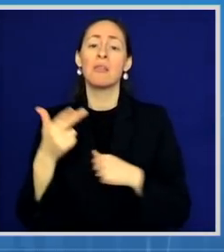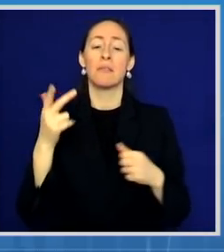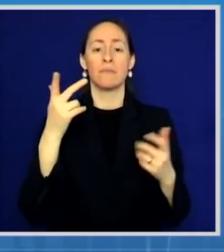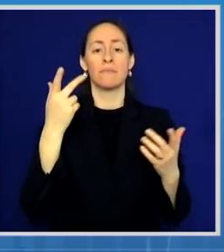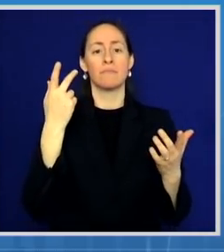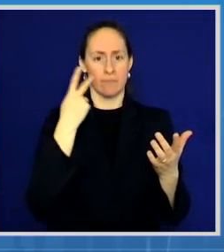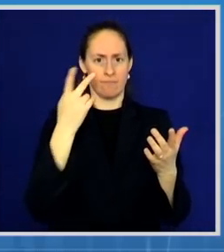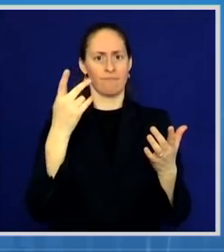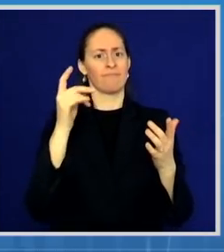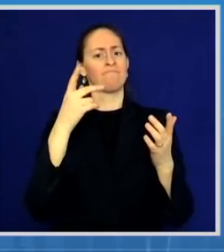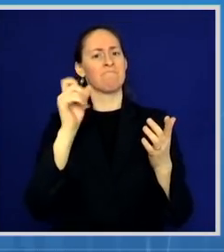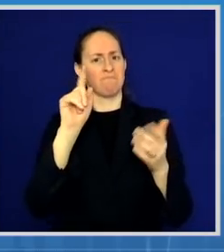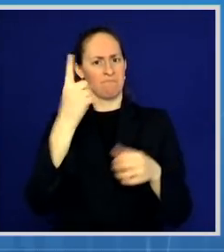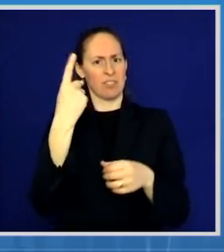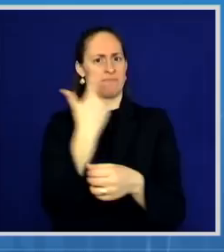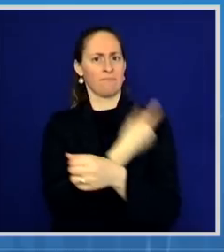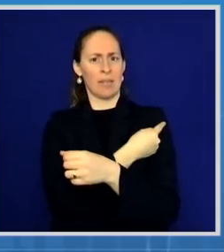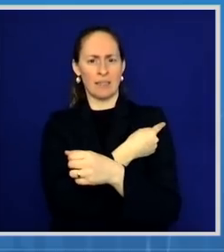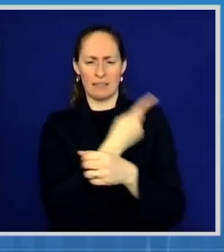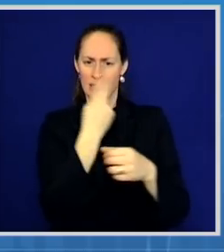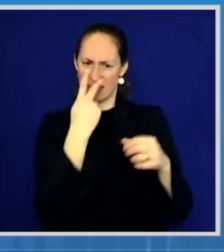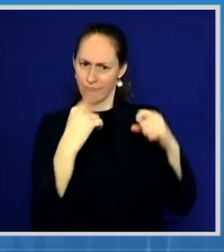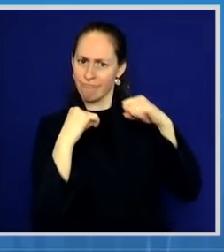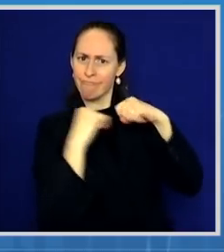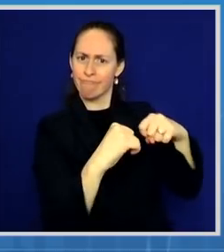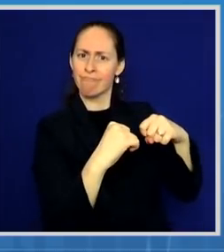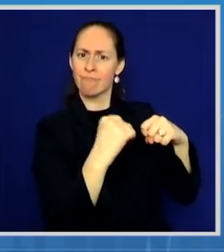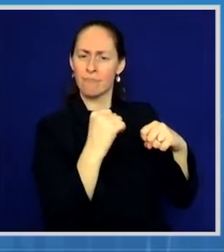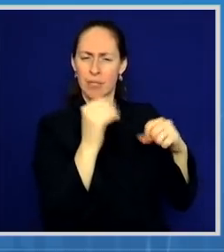look at the difference between the first and the second dose,